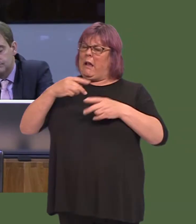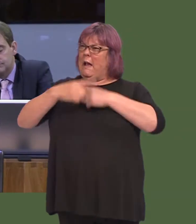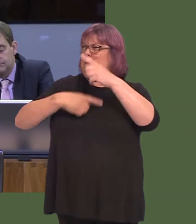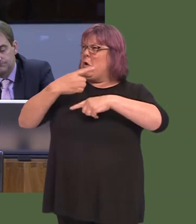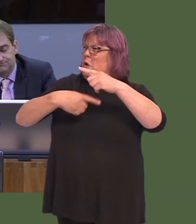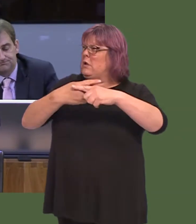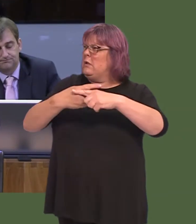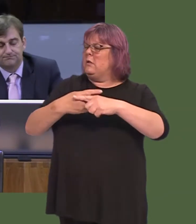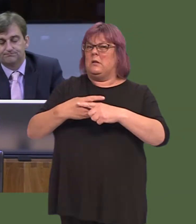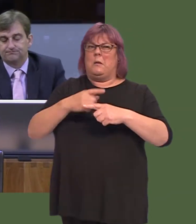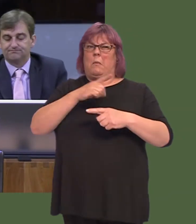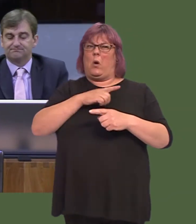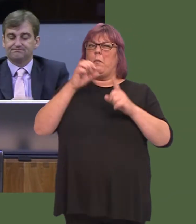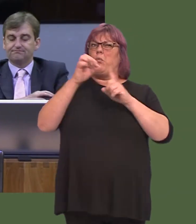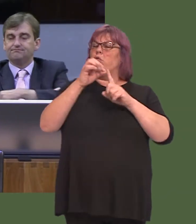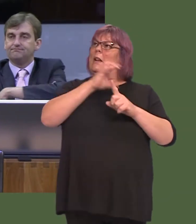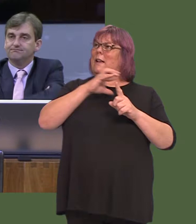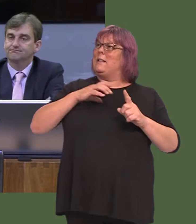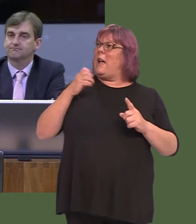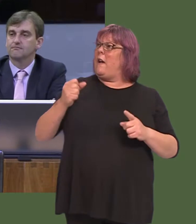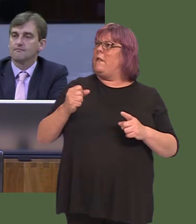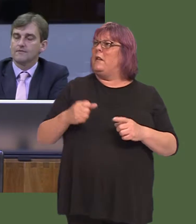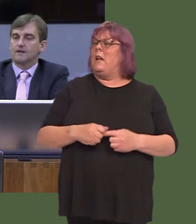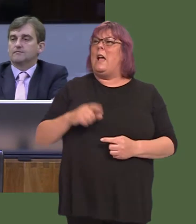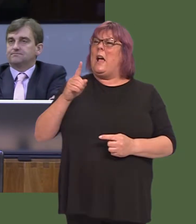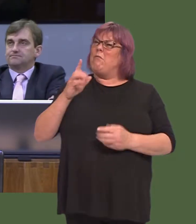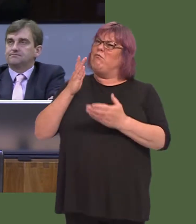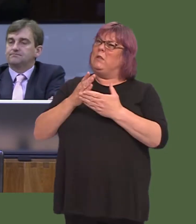And some universality around the screening programme must be a compunction on the Government